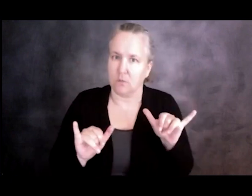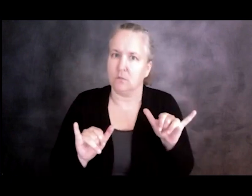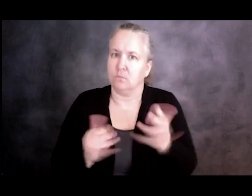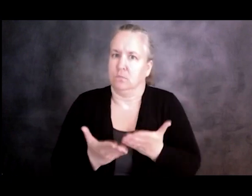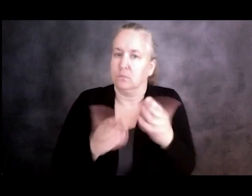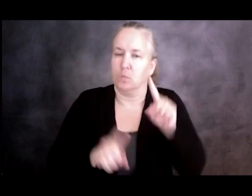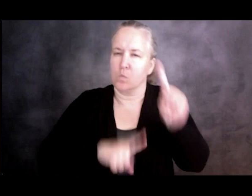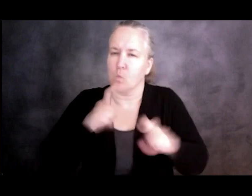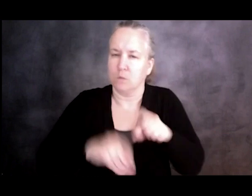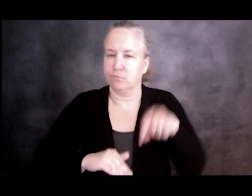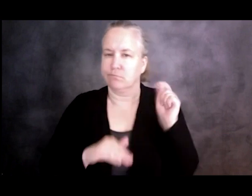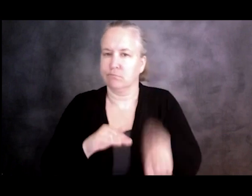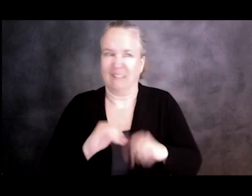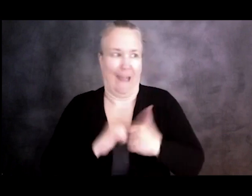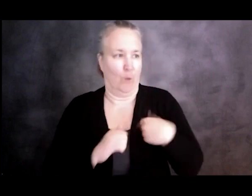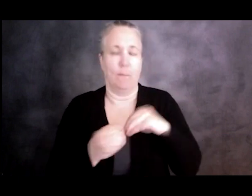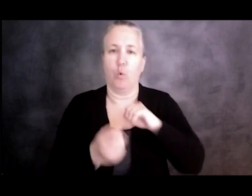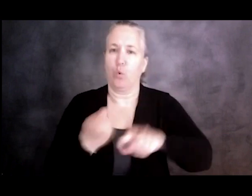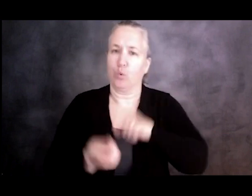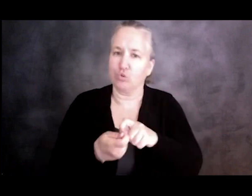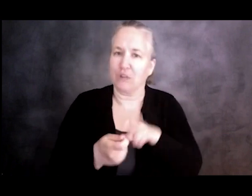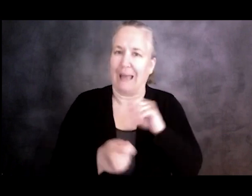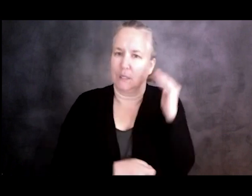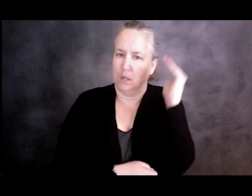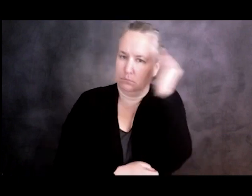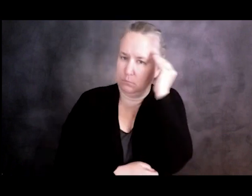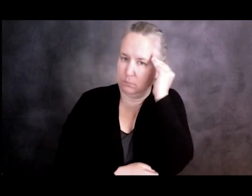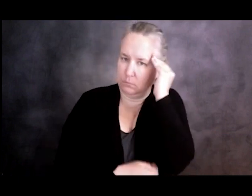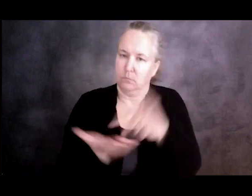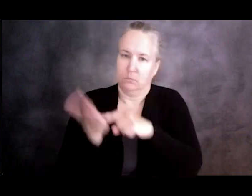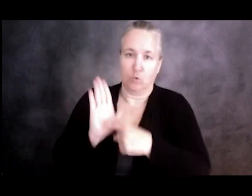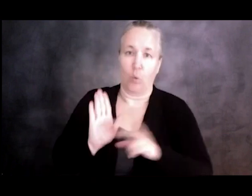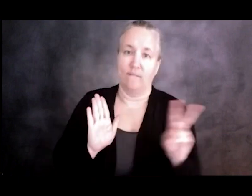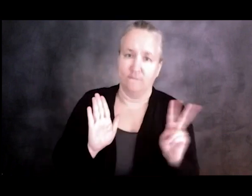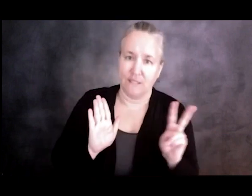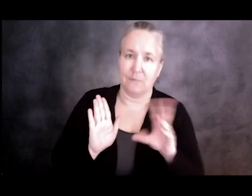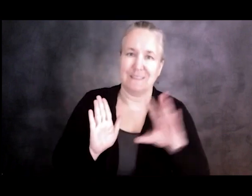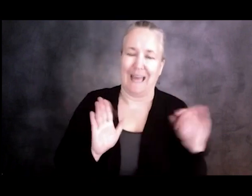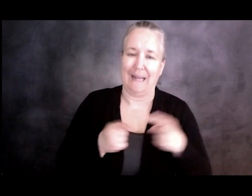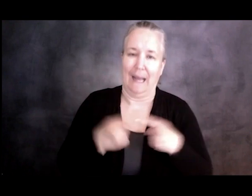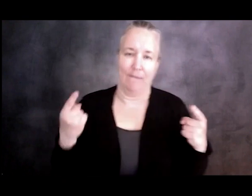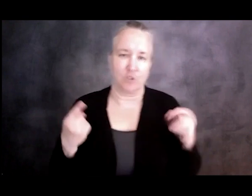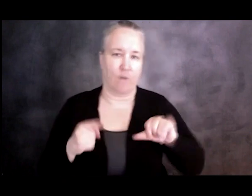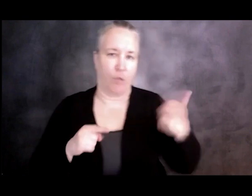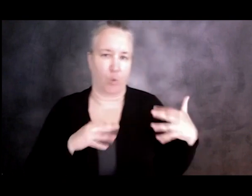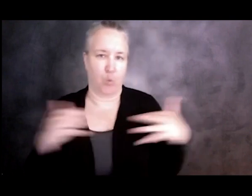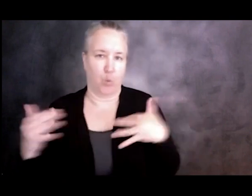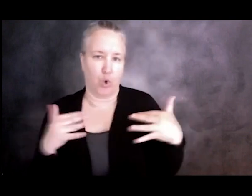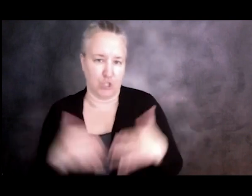about how we might more accurately and conscientiously portray victims and adversaries of other wars.